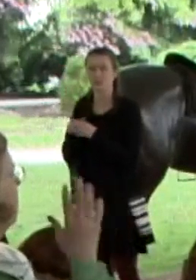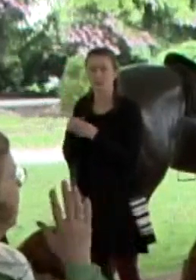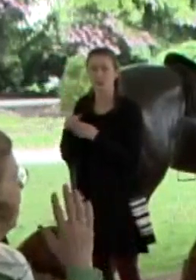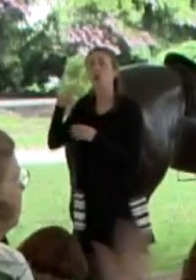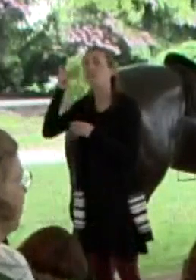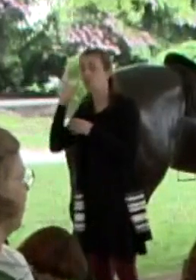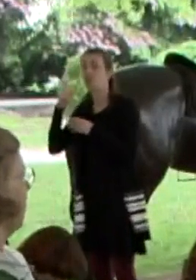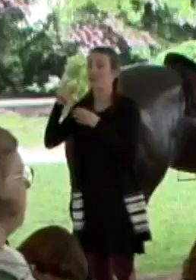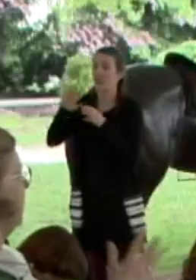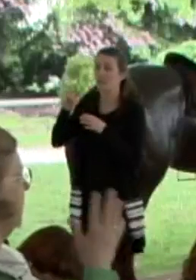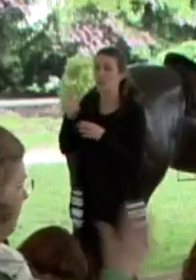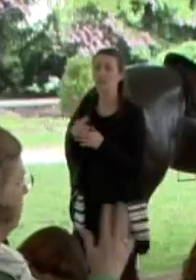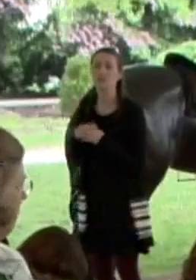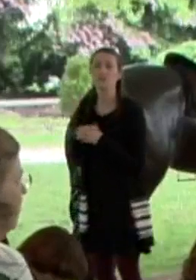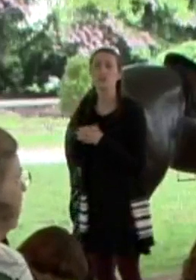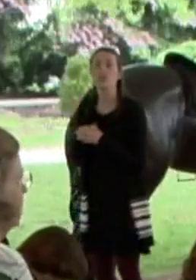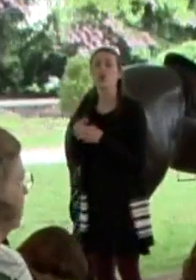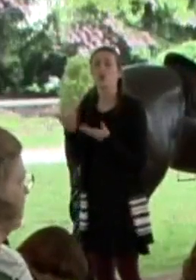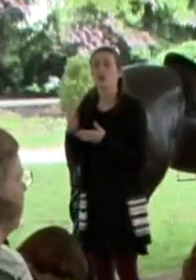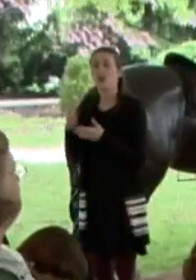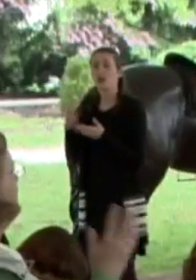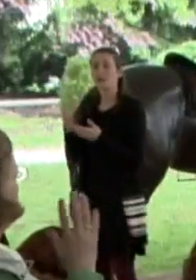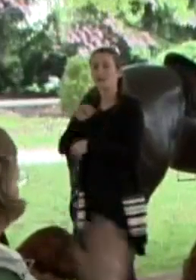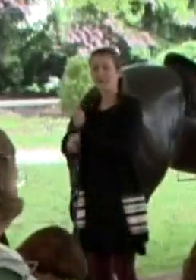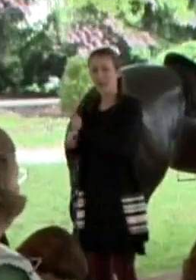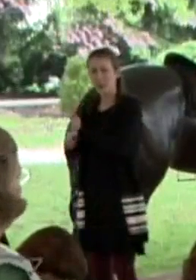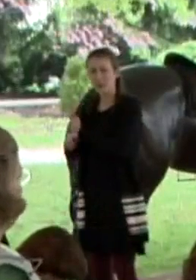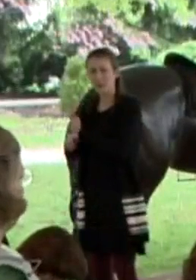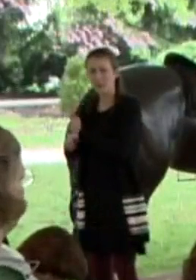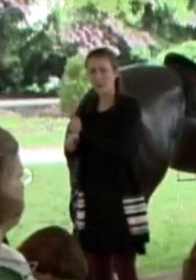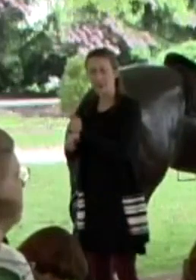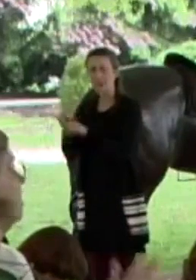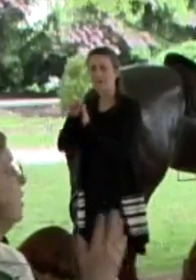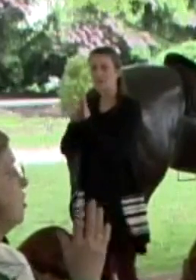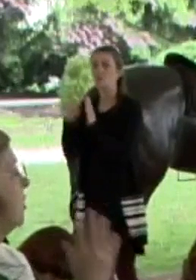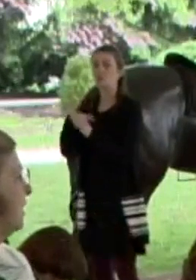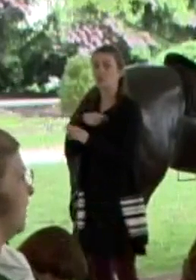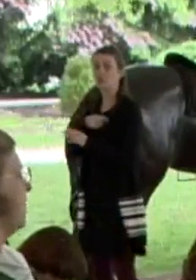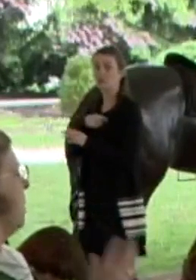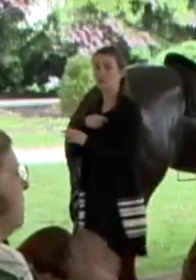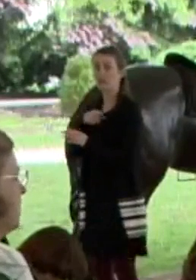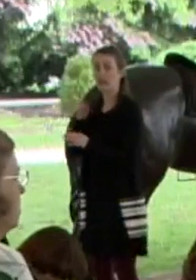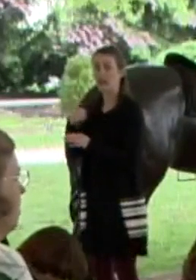WITH NO NEW ELECTIONS FOR US TO